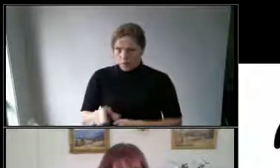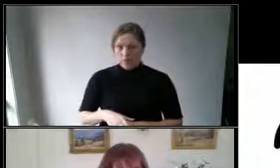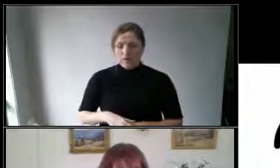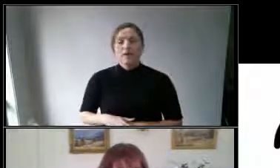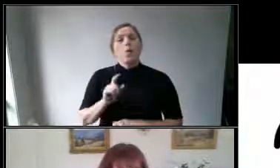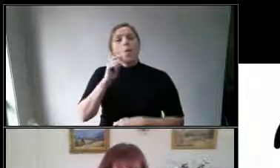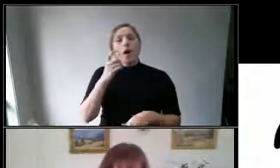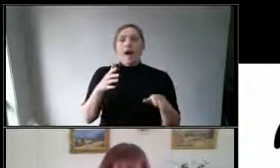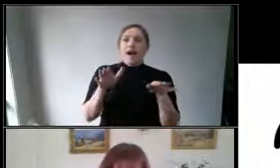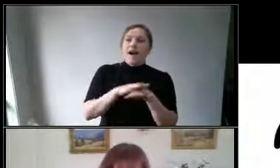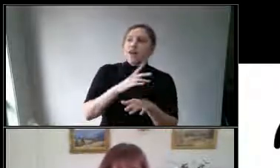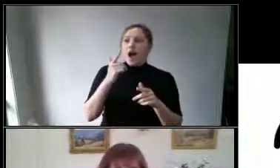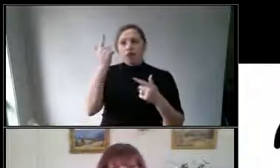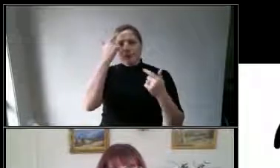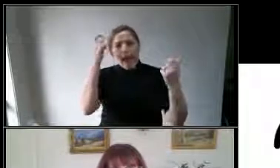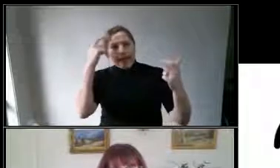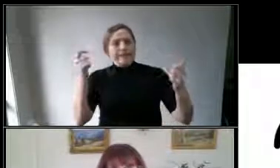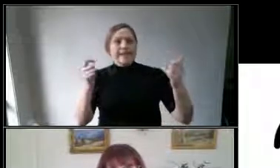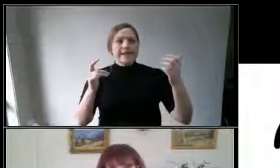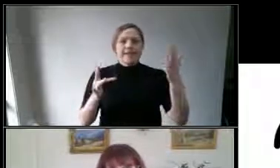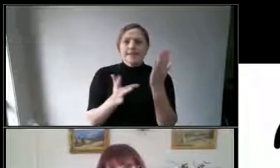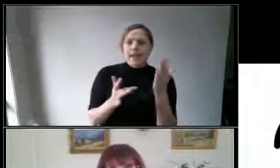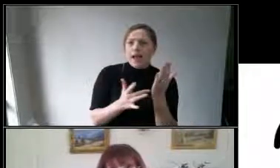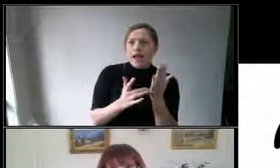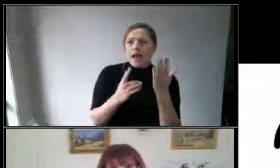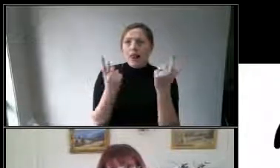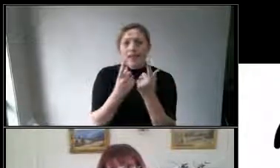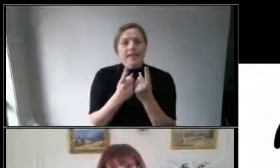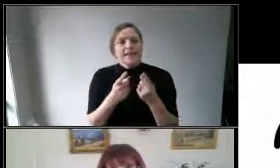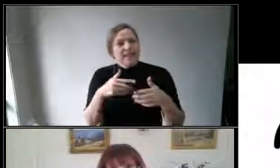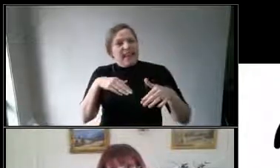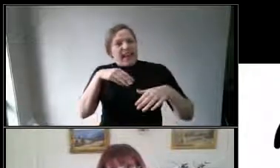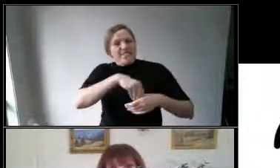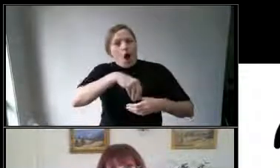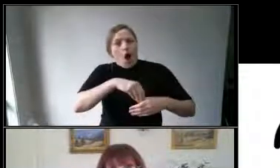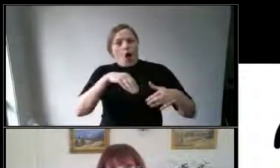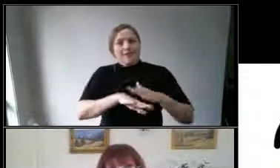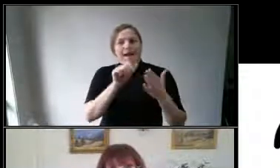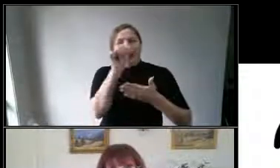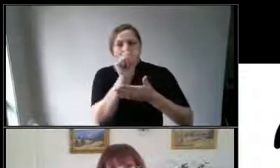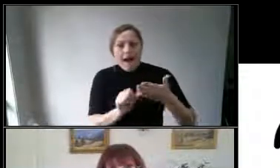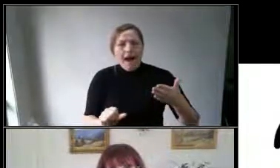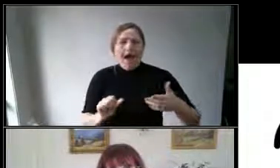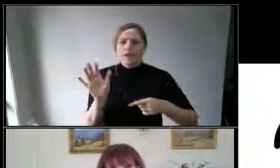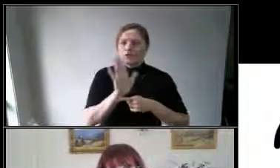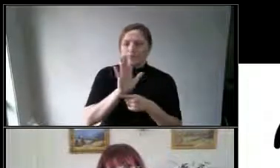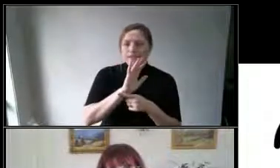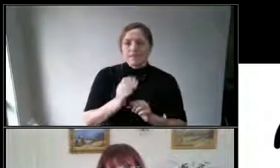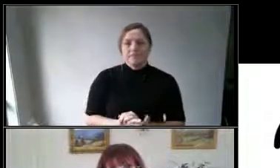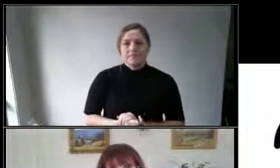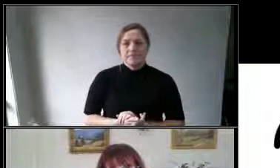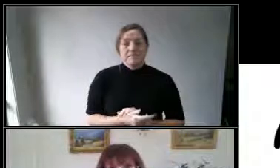areas in the screen arts and culture sectors so these might include things like marketing curation